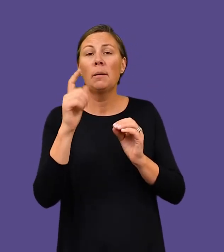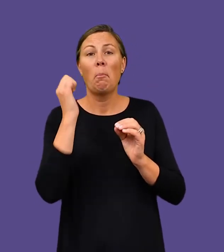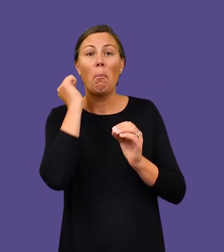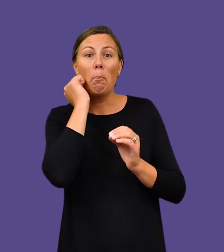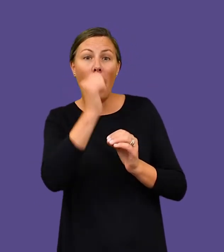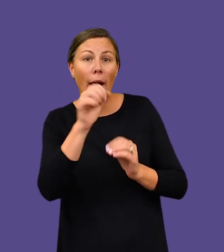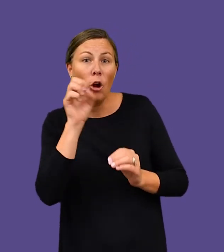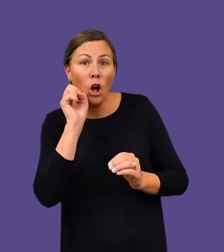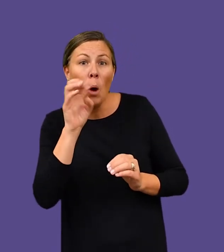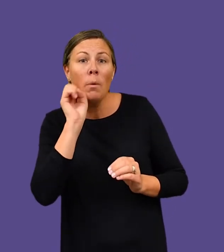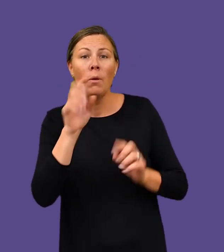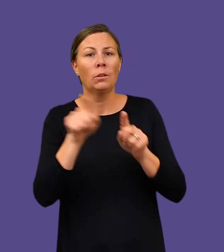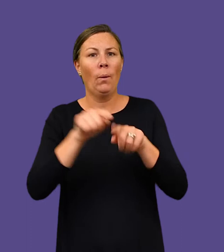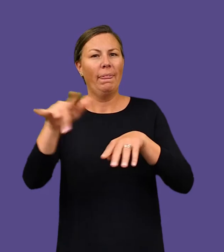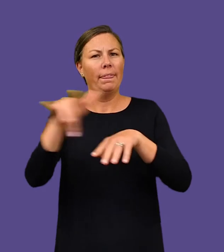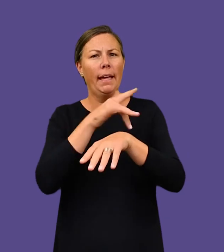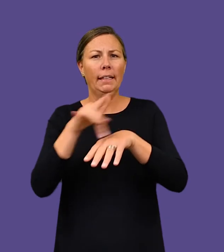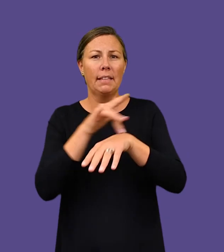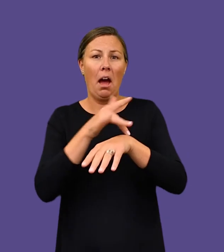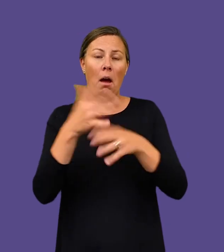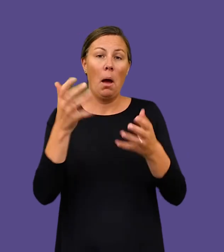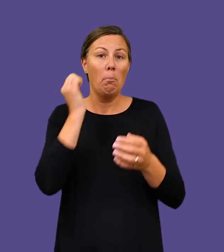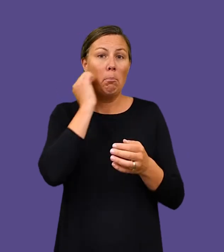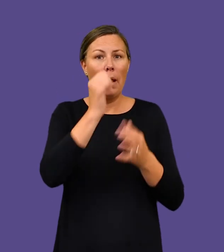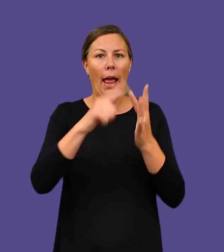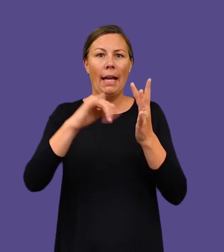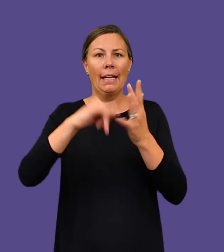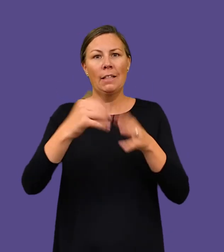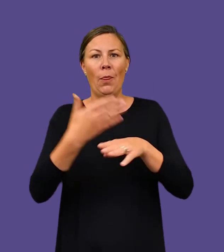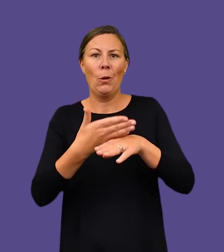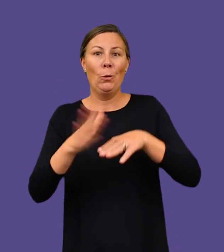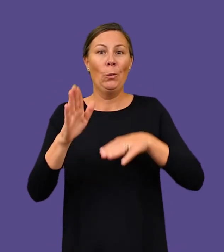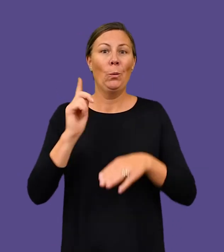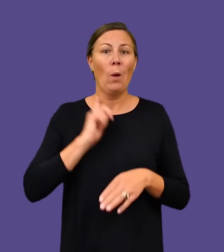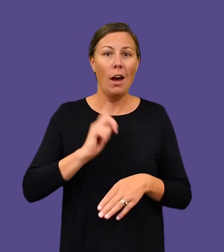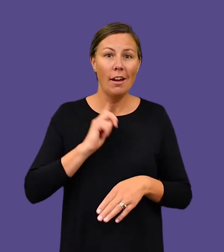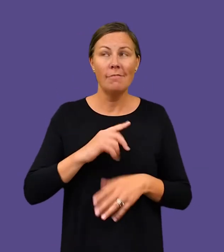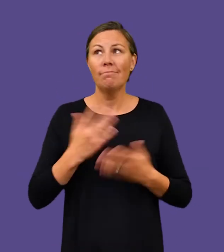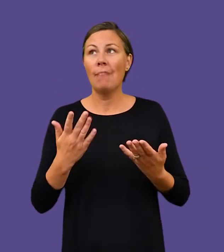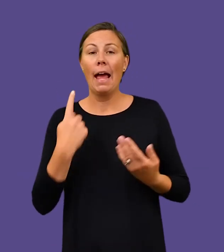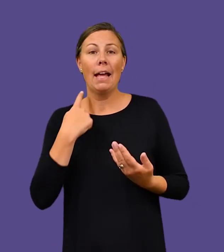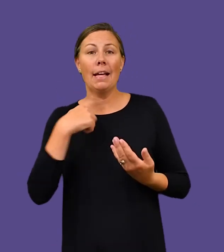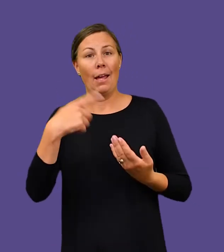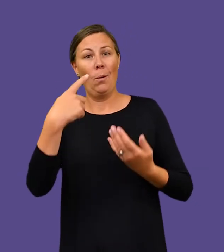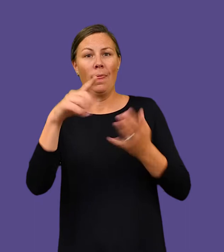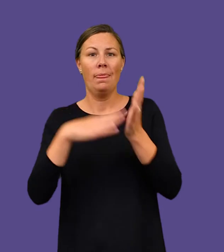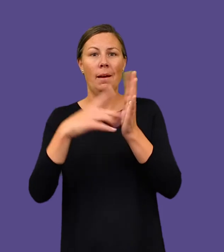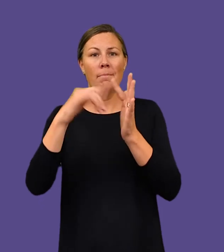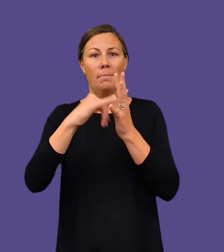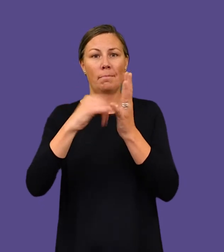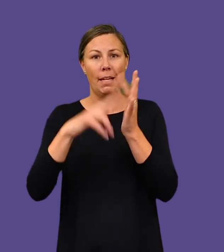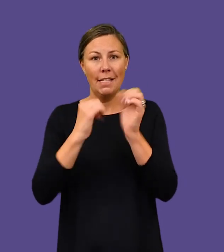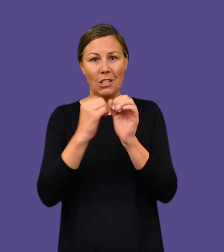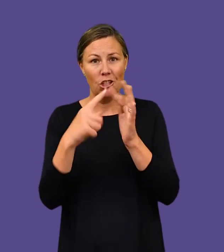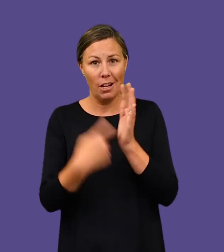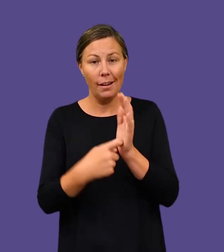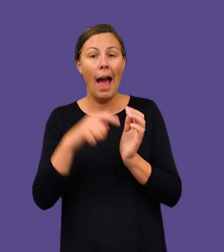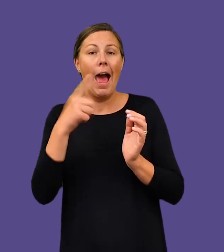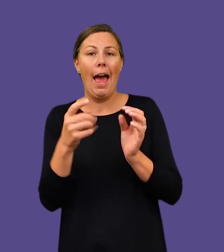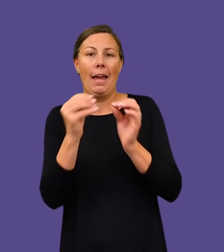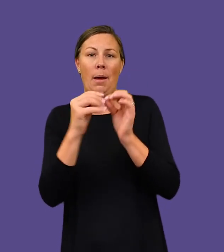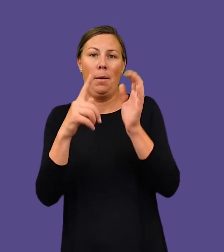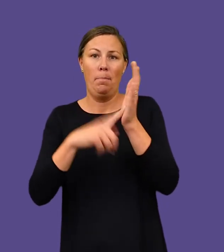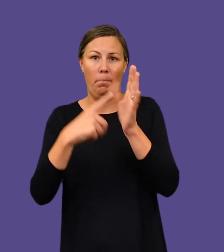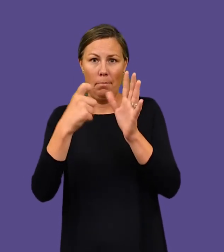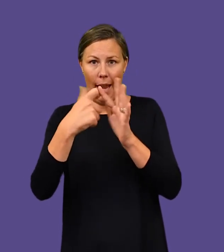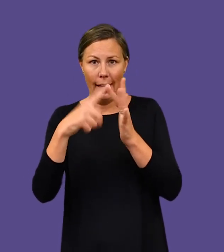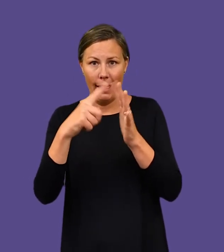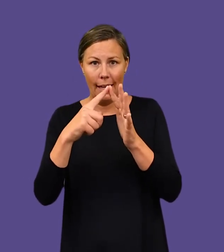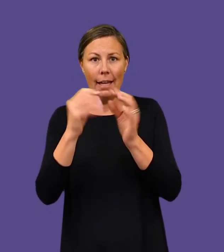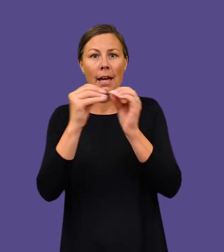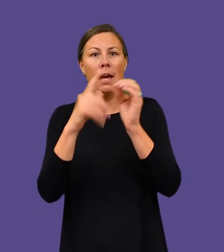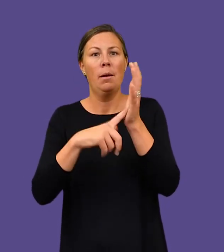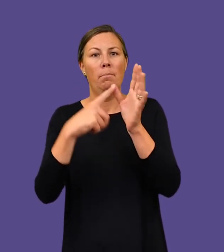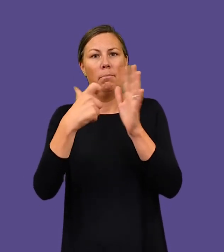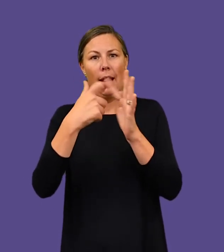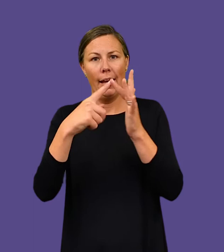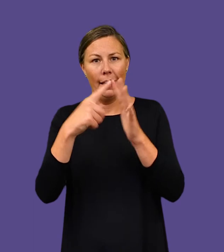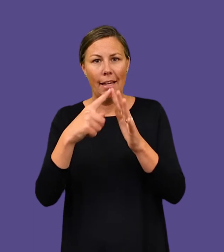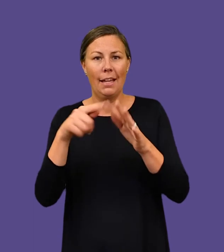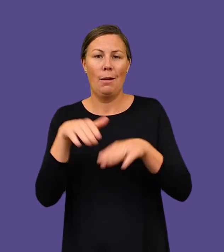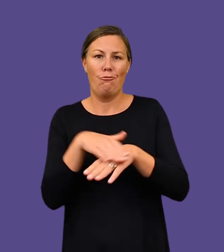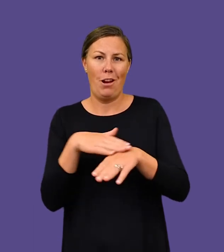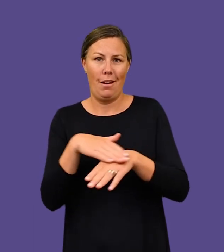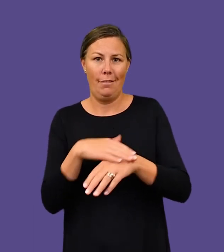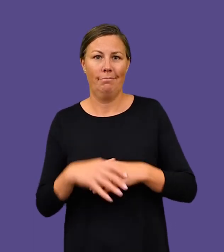Black comedy and the stage plays Black is the new white, Kill the messenger and Blackie Blackie Brown.